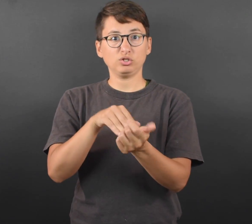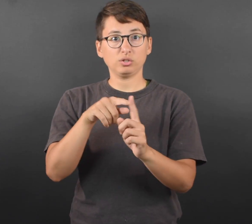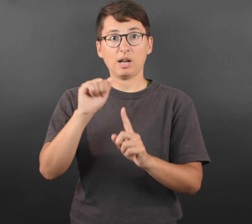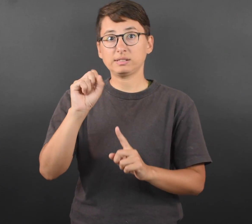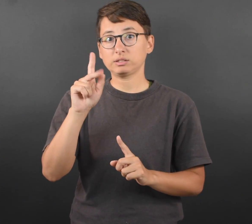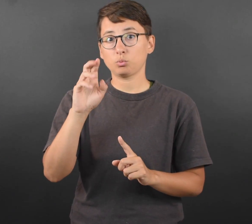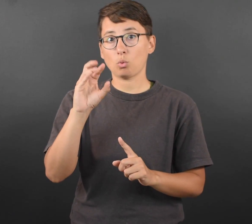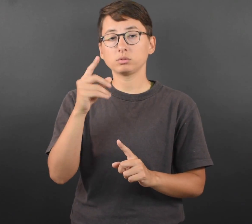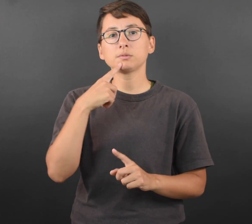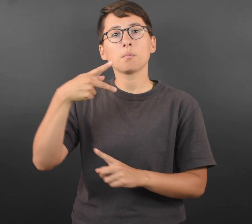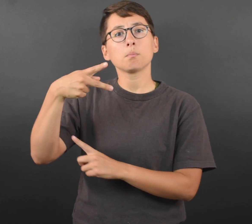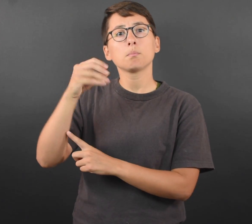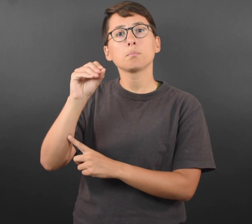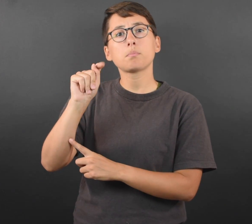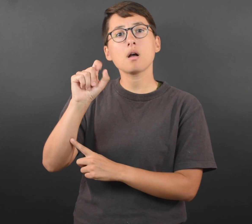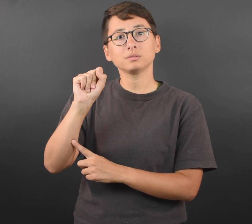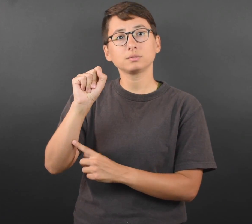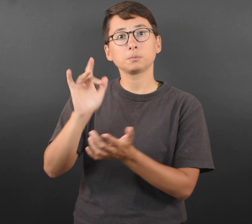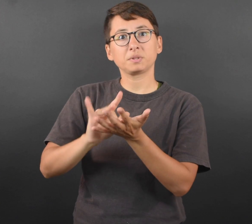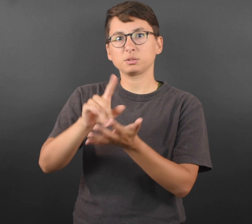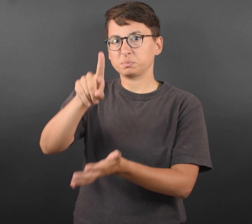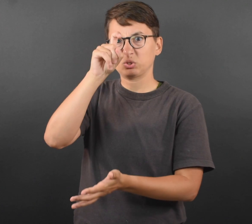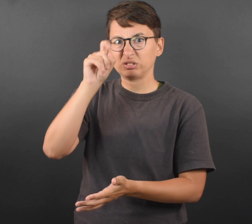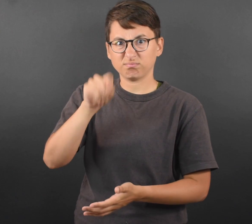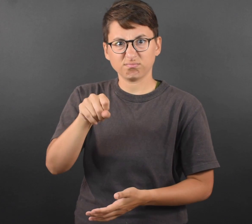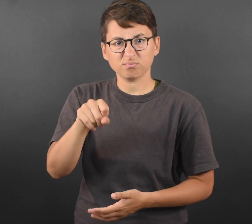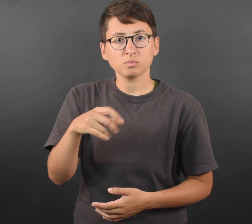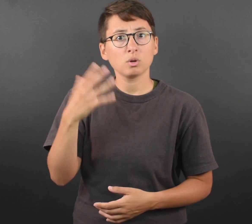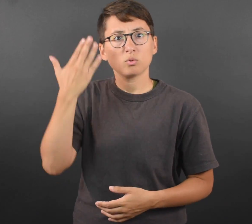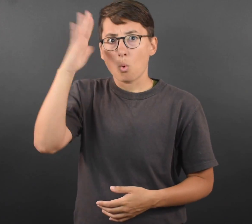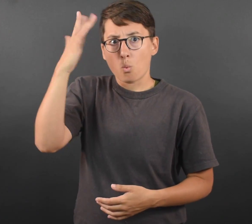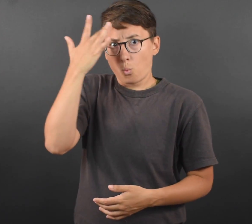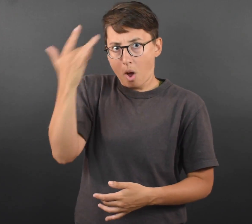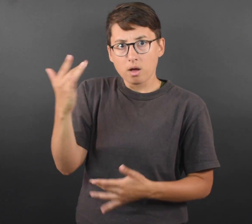“POTS has been a bit of a medical mystery as to why certain people develop it